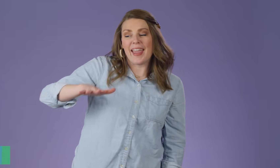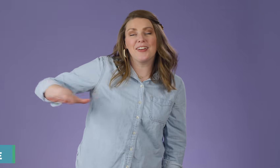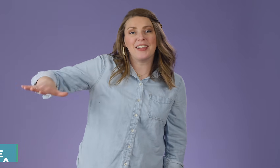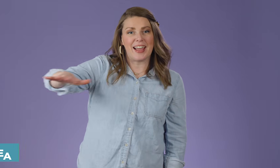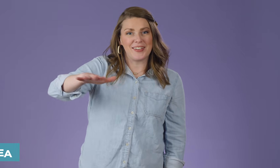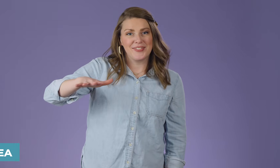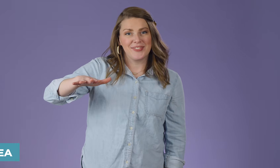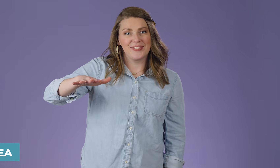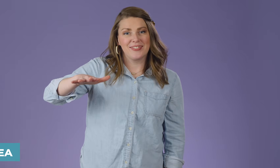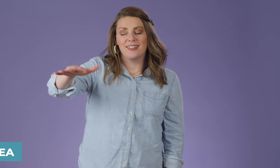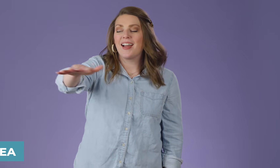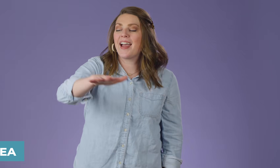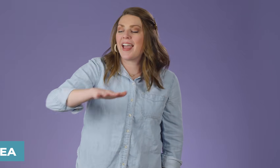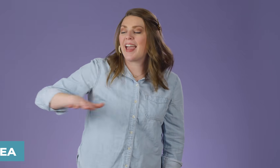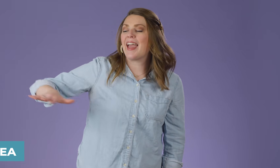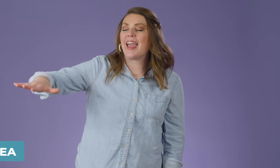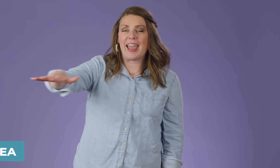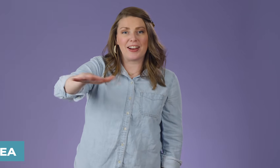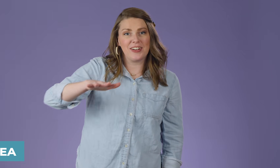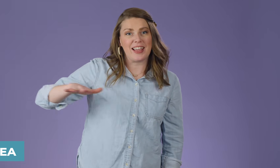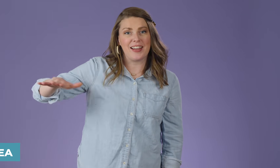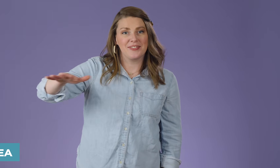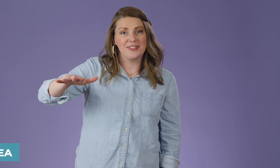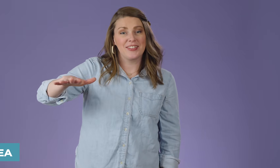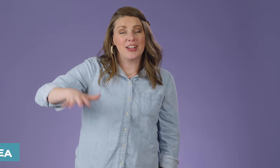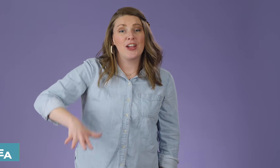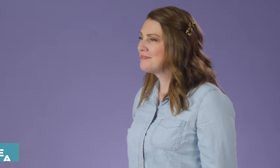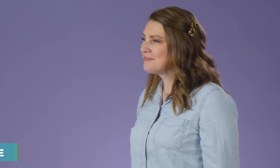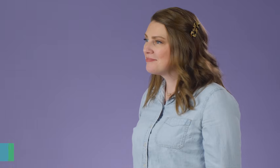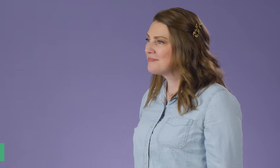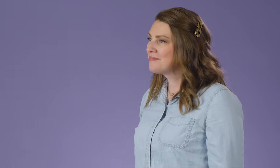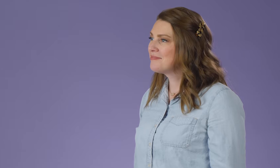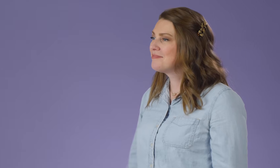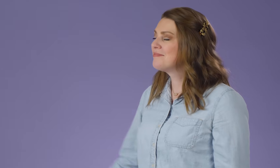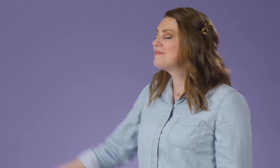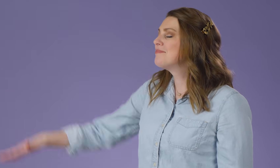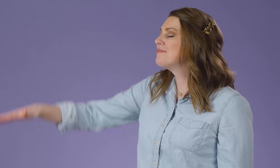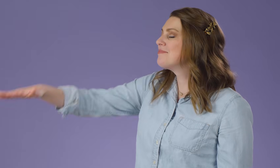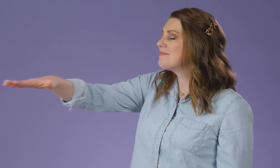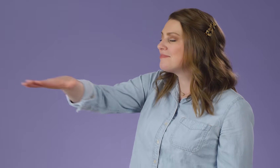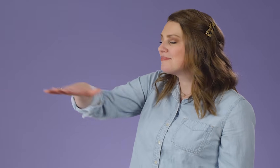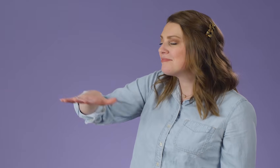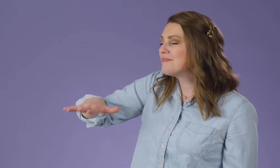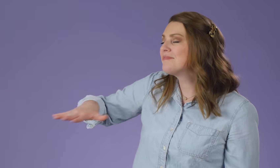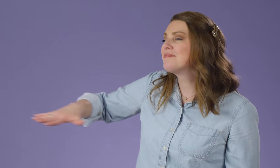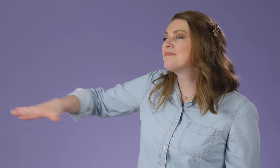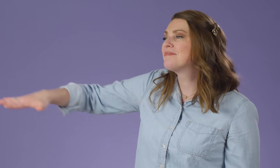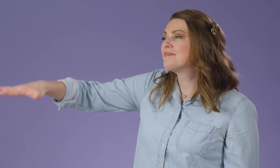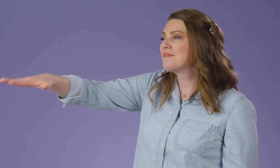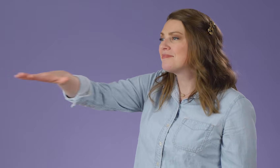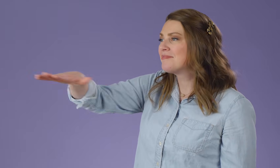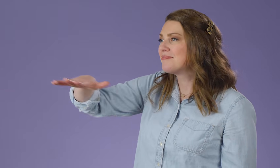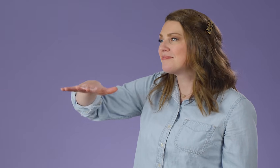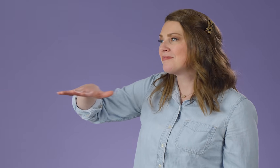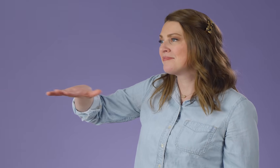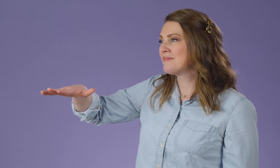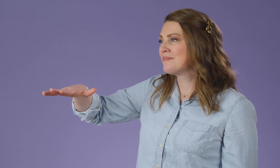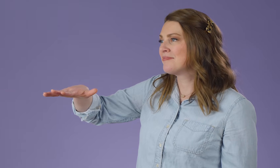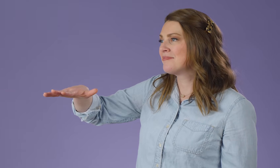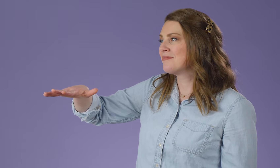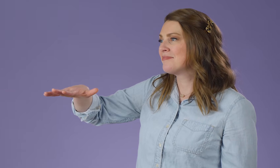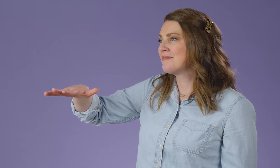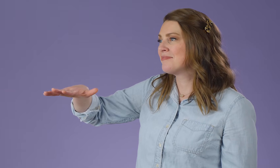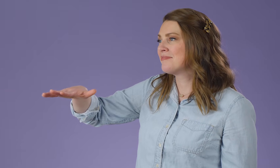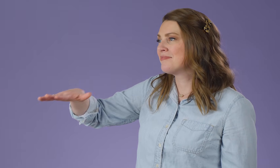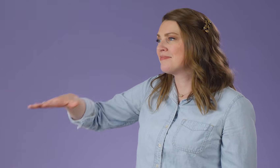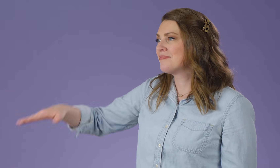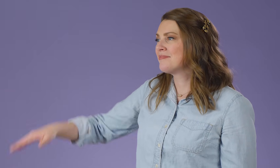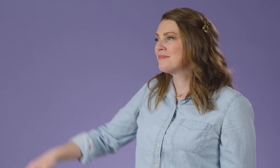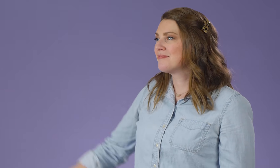'Area, area,' your '5' hand is circling around referencing to the area that you're talking about